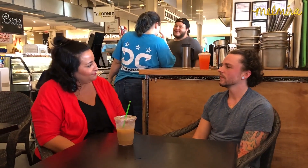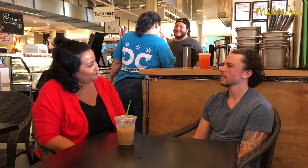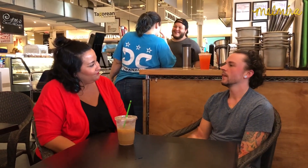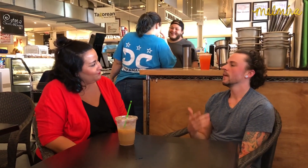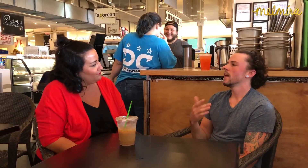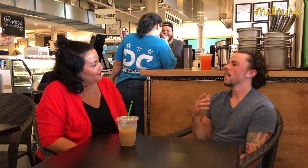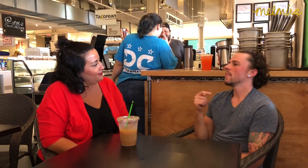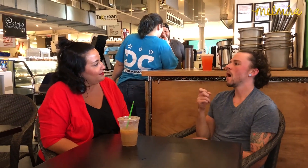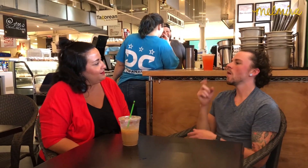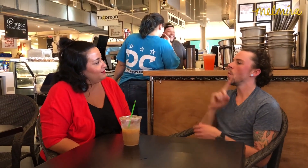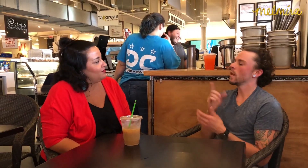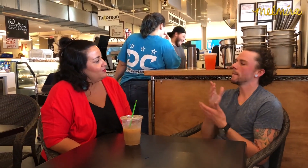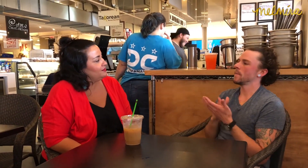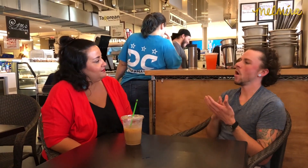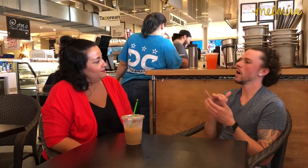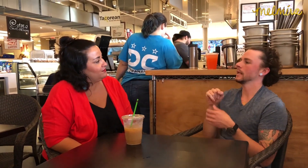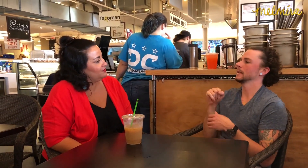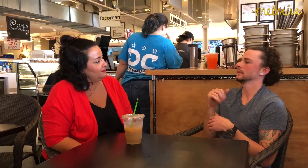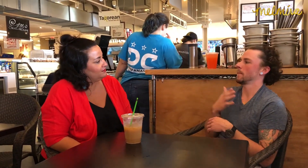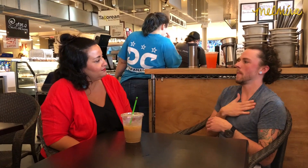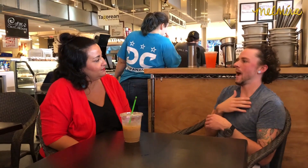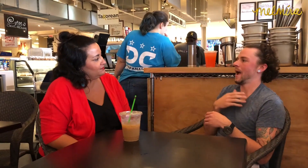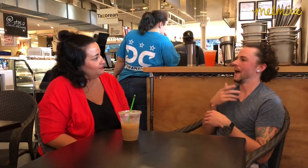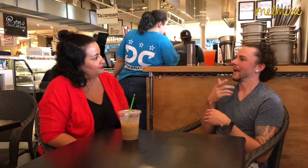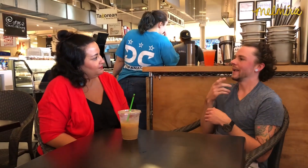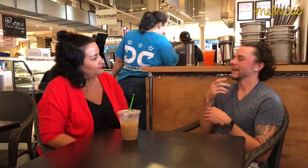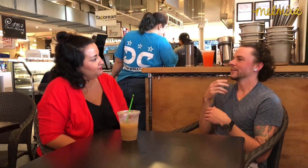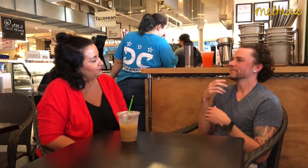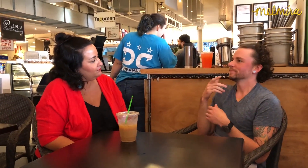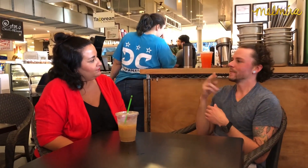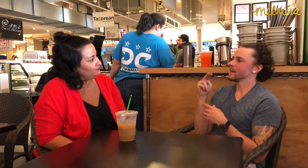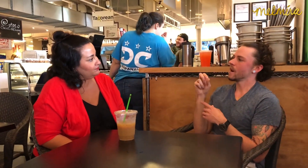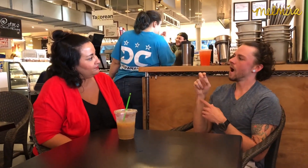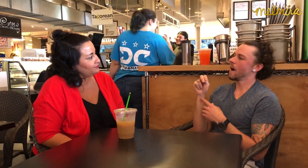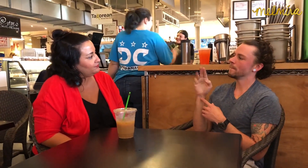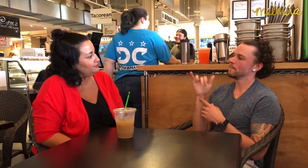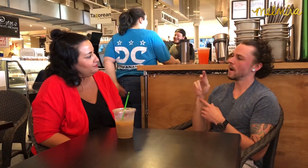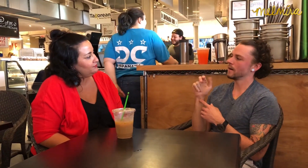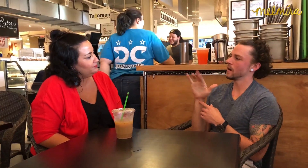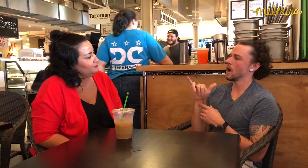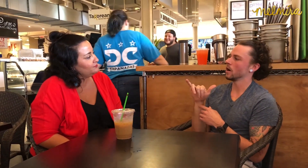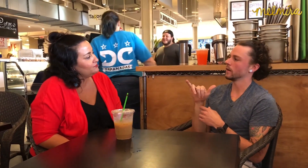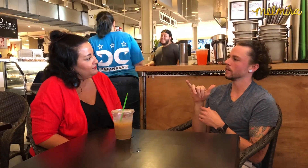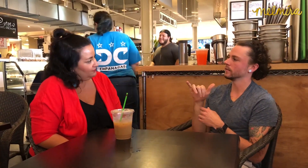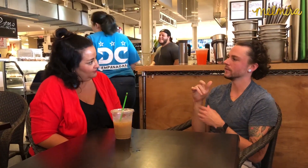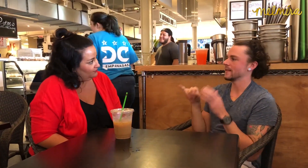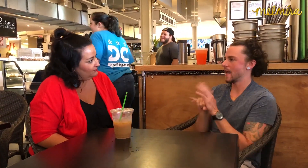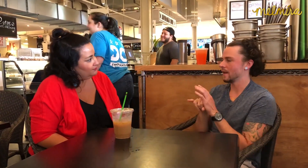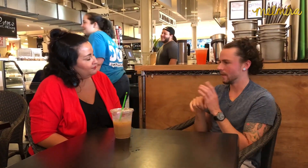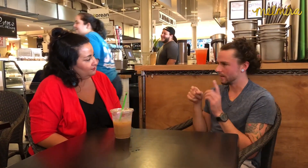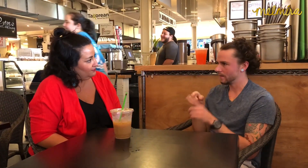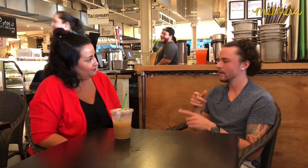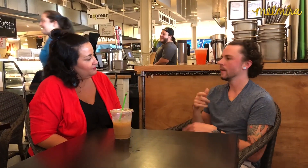The lonely part is my non binary identity.